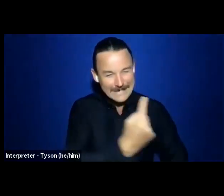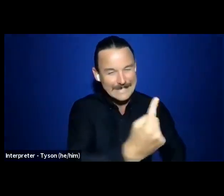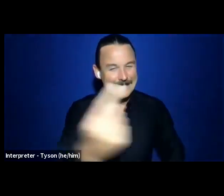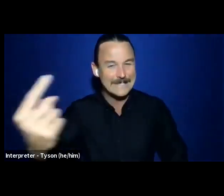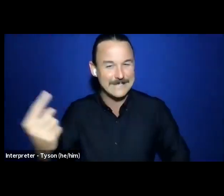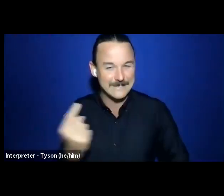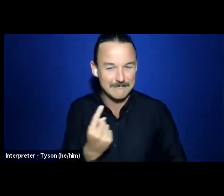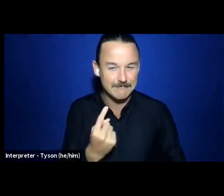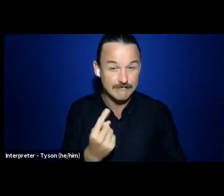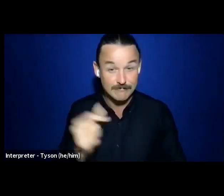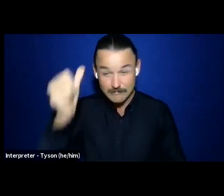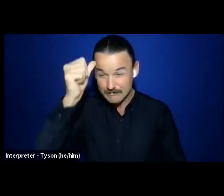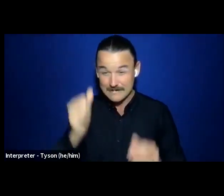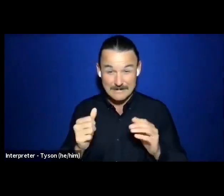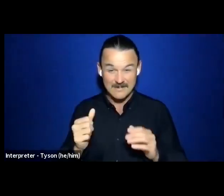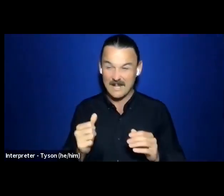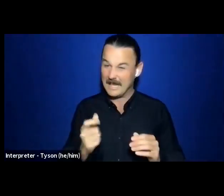of. that incantation alone. Killed Mark life and just them, who